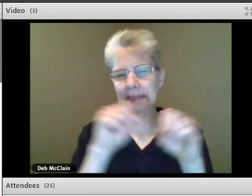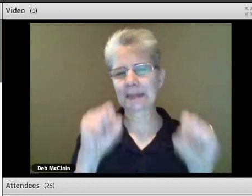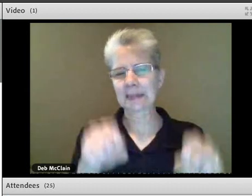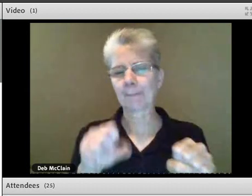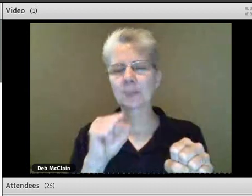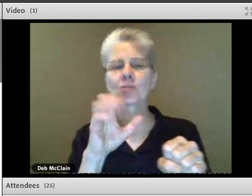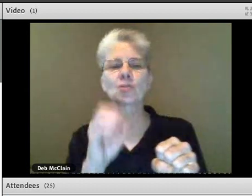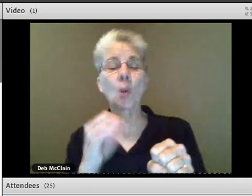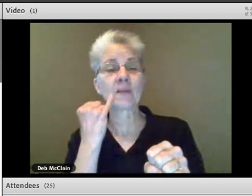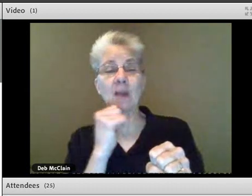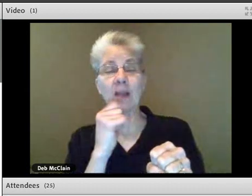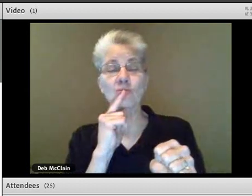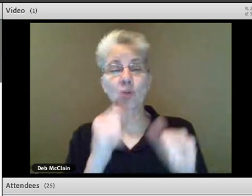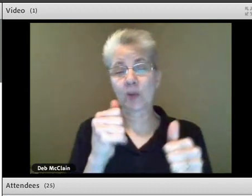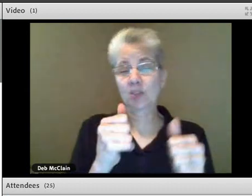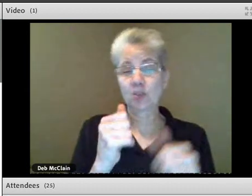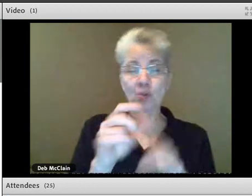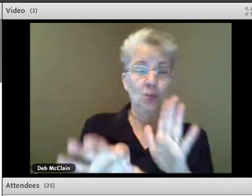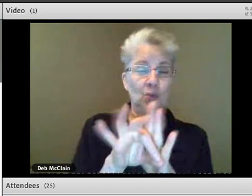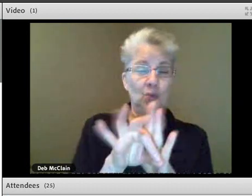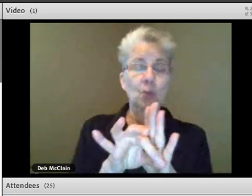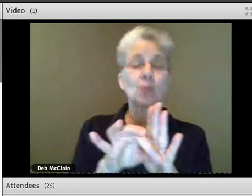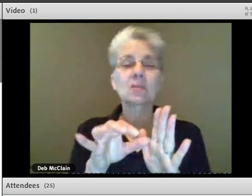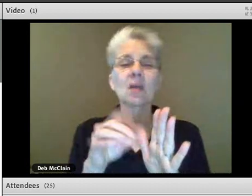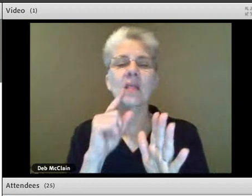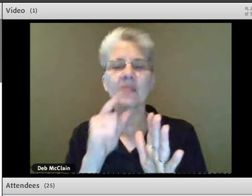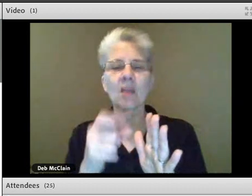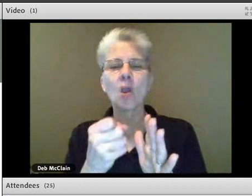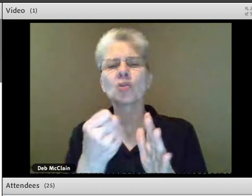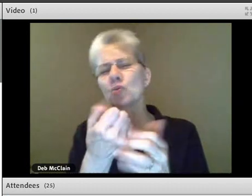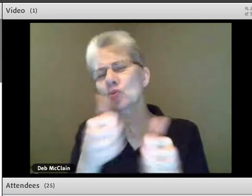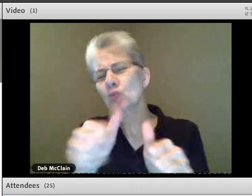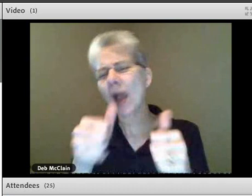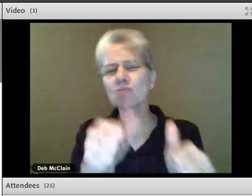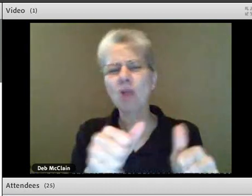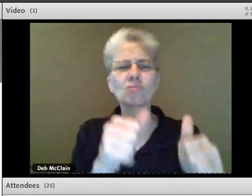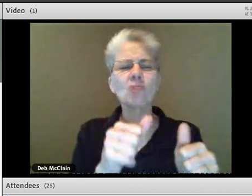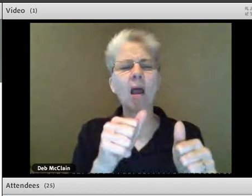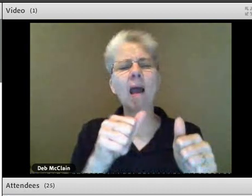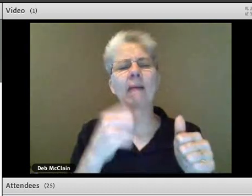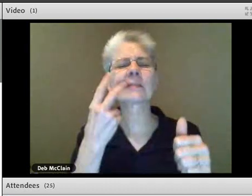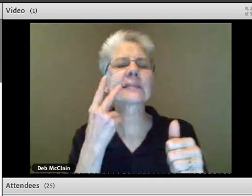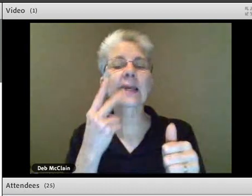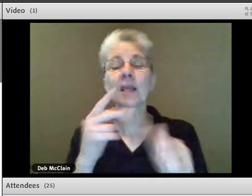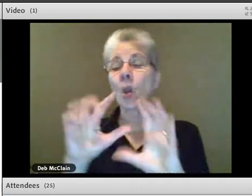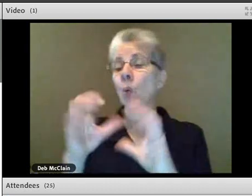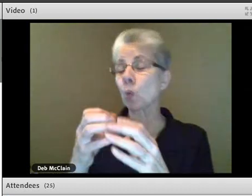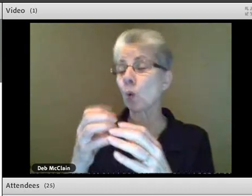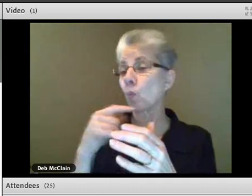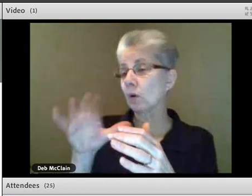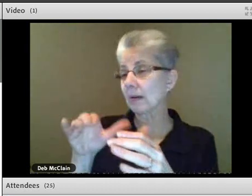If you're unsure of which one to choose, roll out a couple. Do a couple trials and say, "Hey, group of people, we're going to build a learning management system,